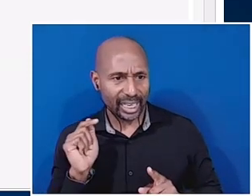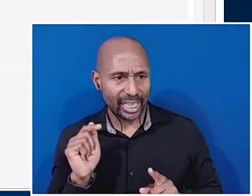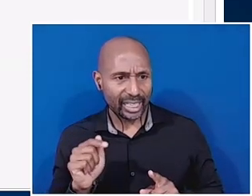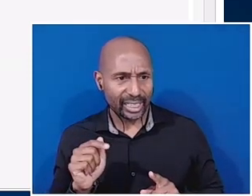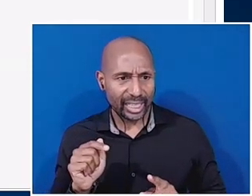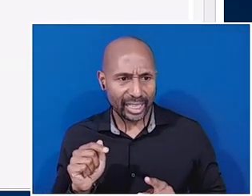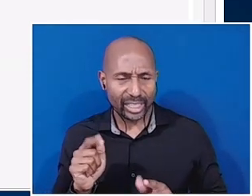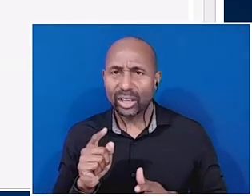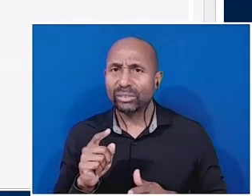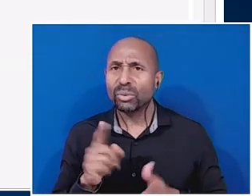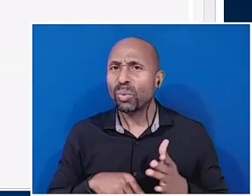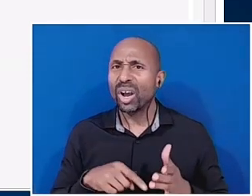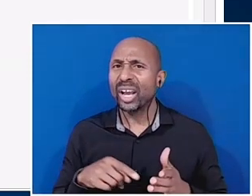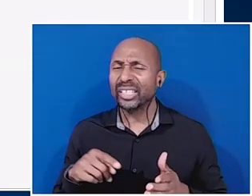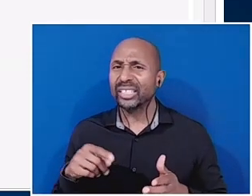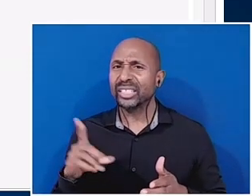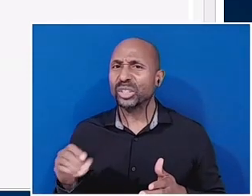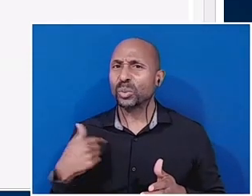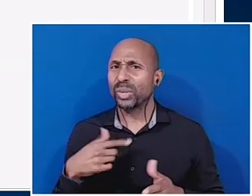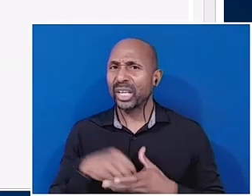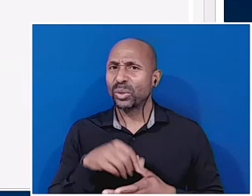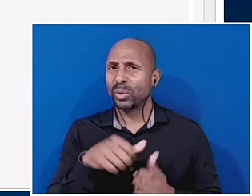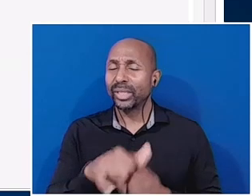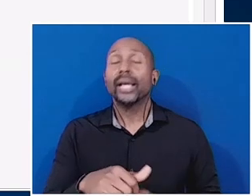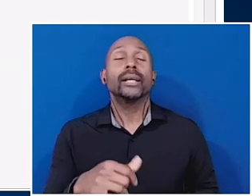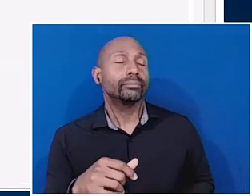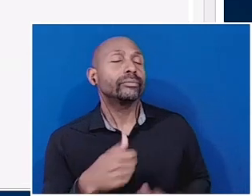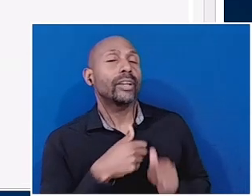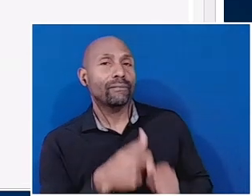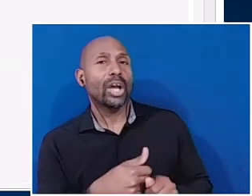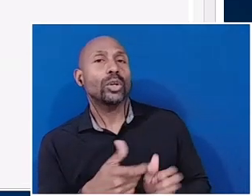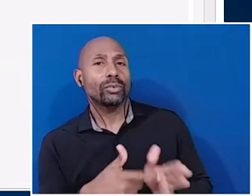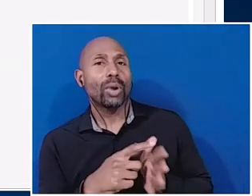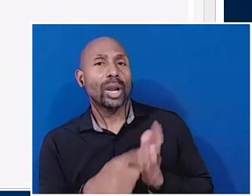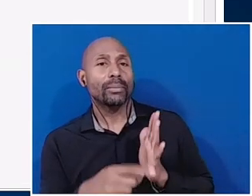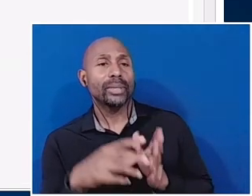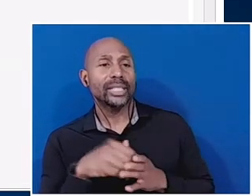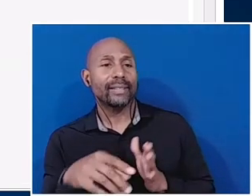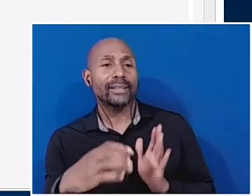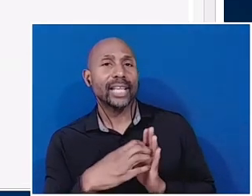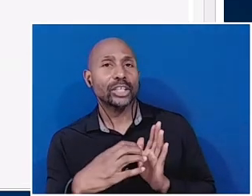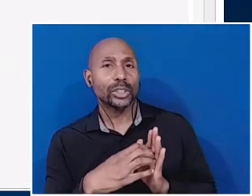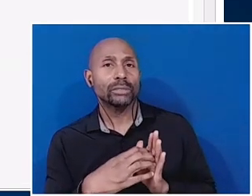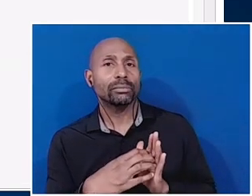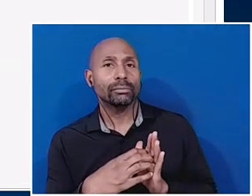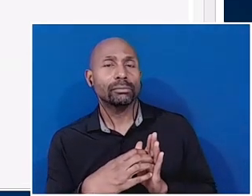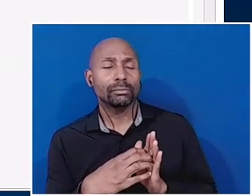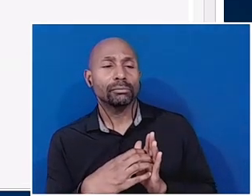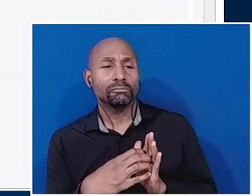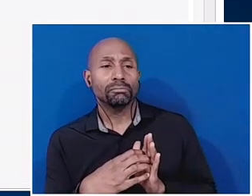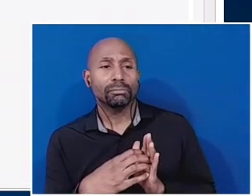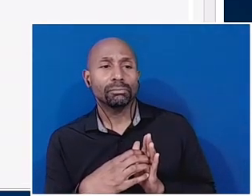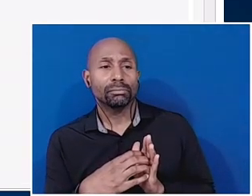I think- right- I think you would follow the requirements that we have in this section in the, you know, in the initial